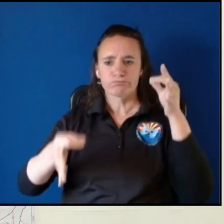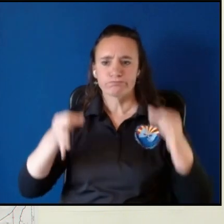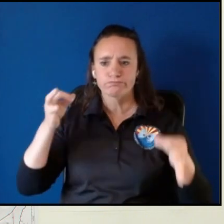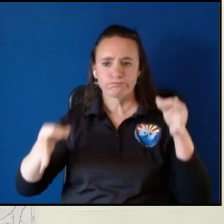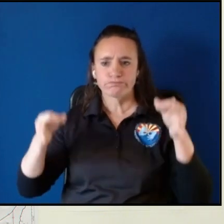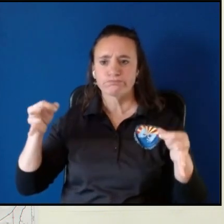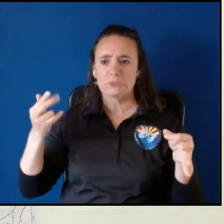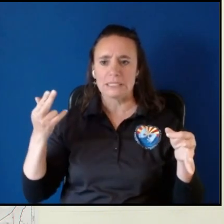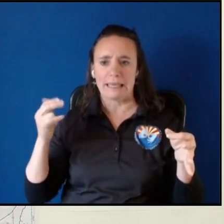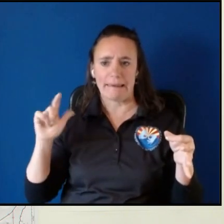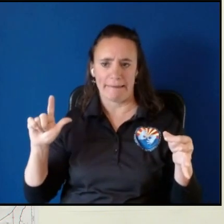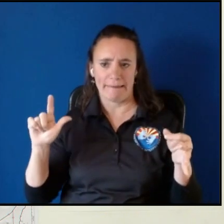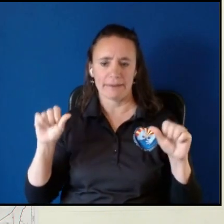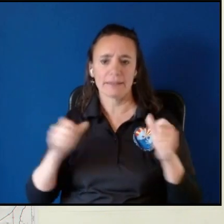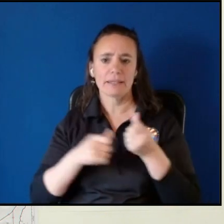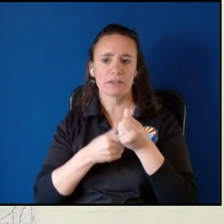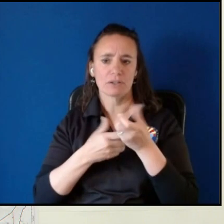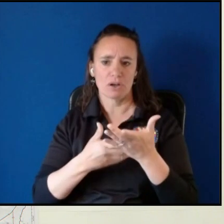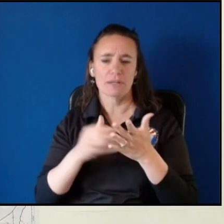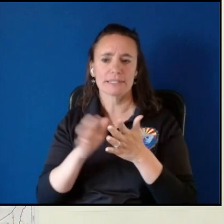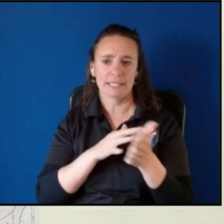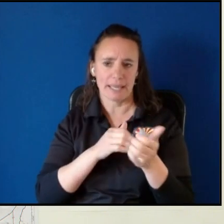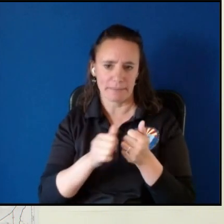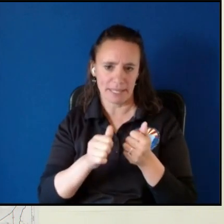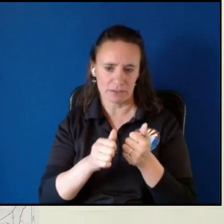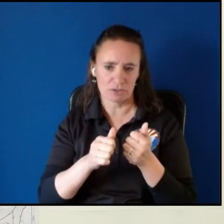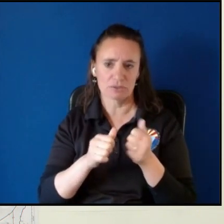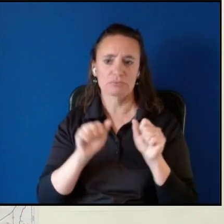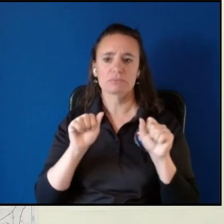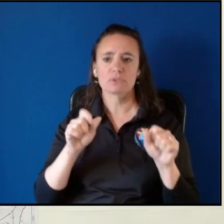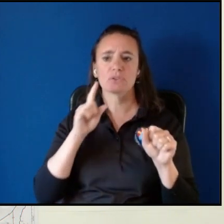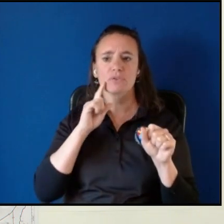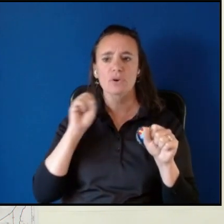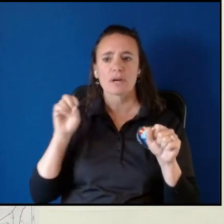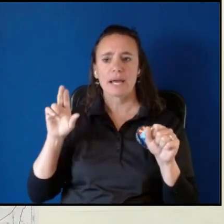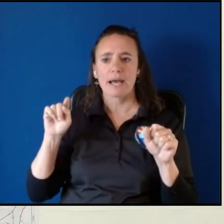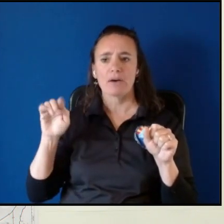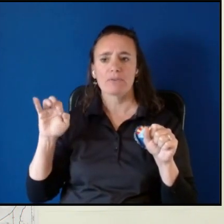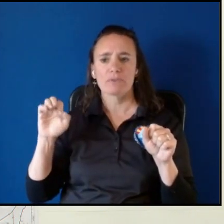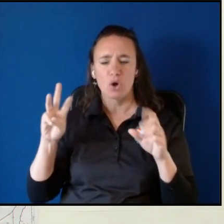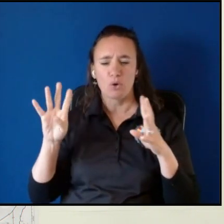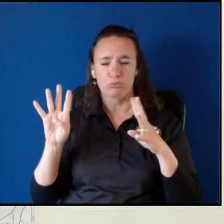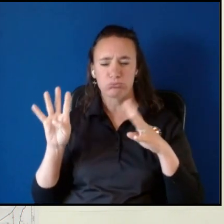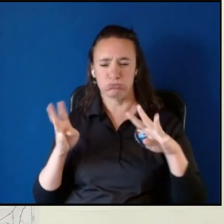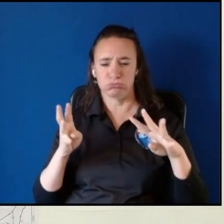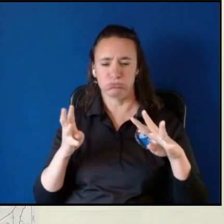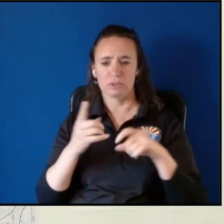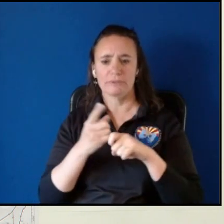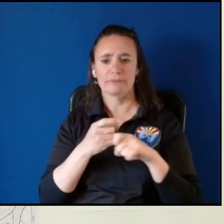for outflow wind gusts across the fire today that we'll have to be watching for. Of course lightning safety for